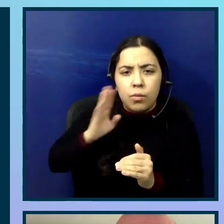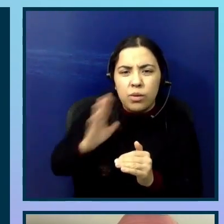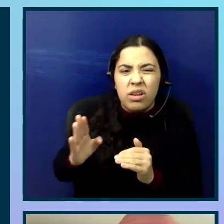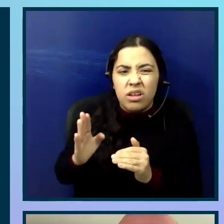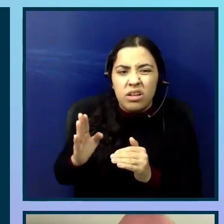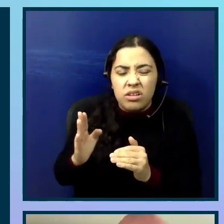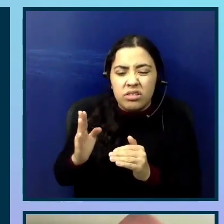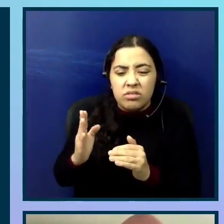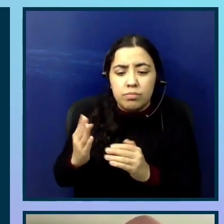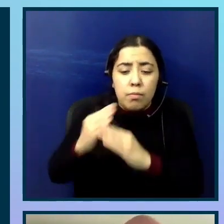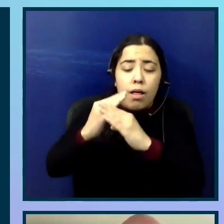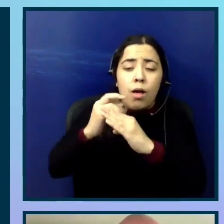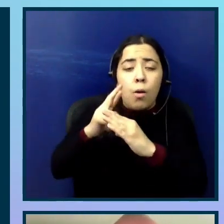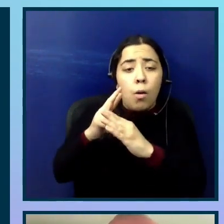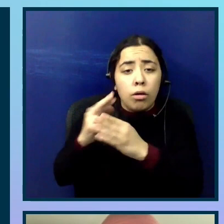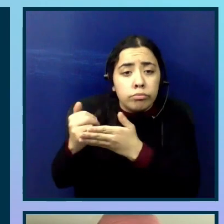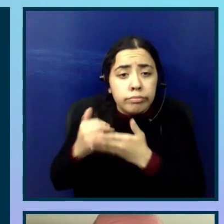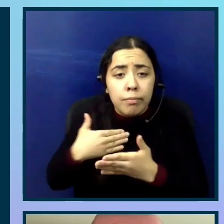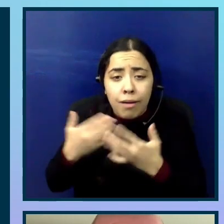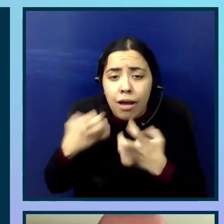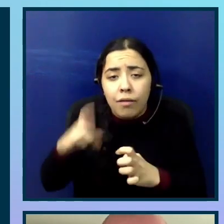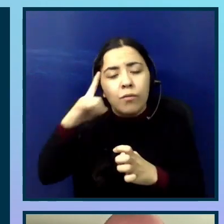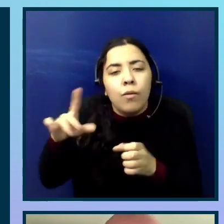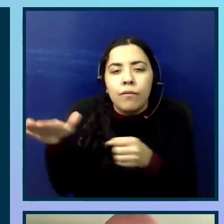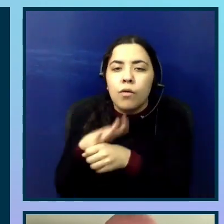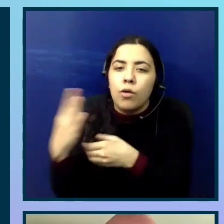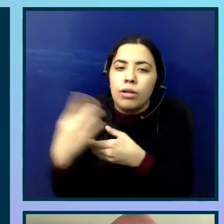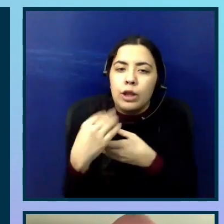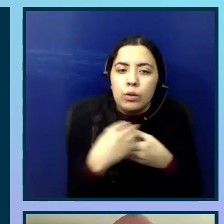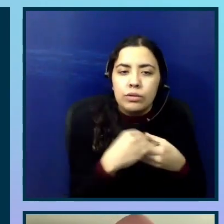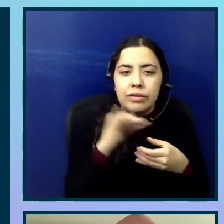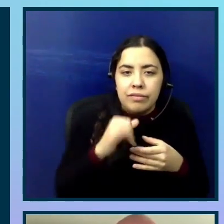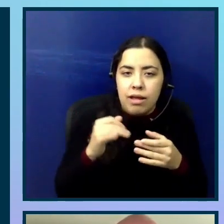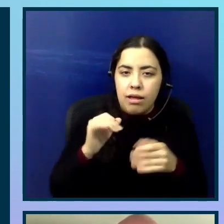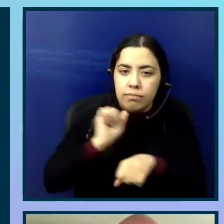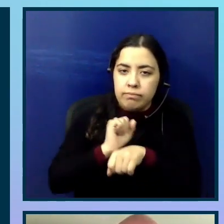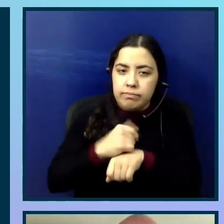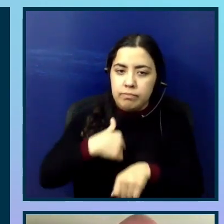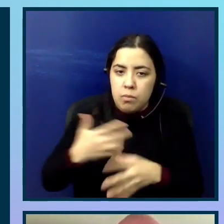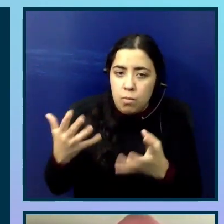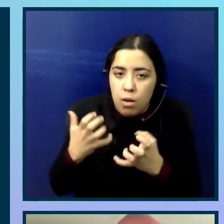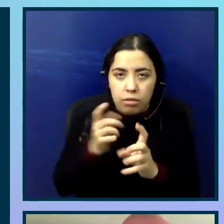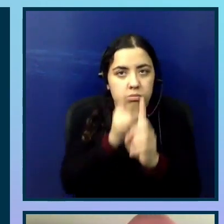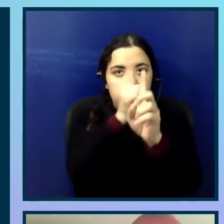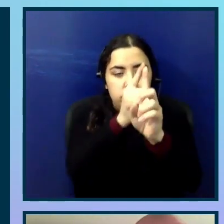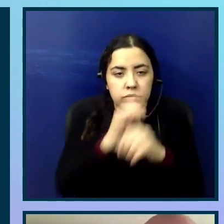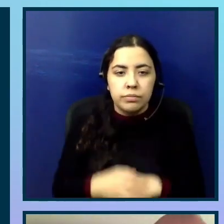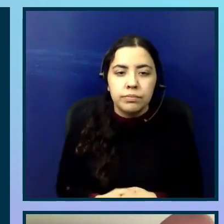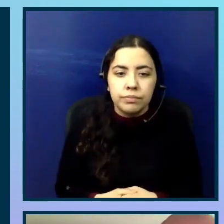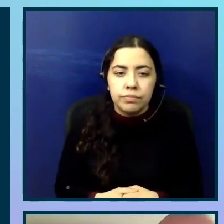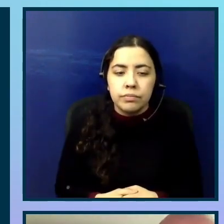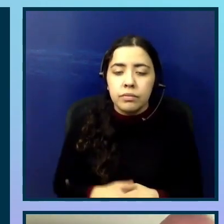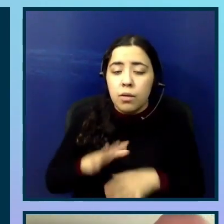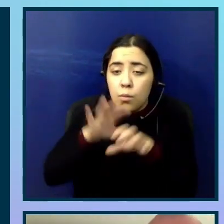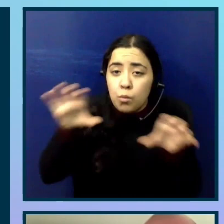And this can help include productivity in an ethical way. It can also, and this is the thing